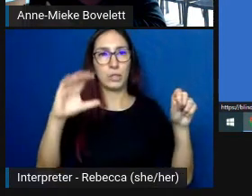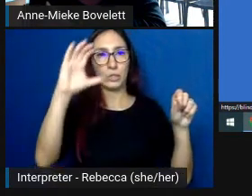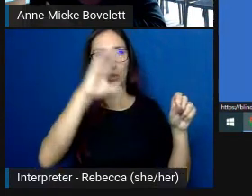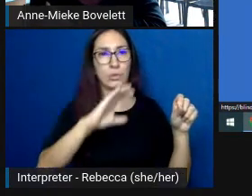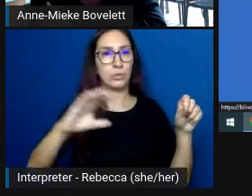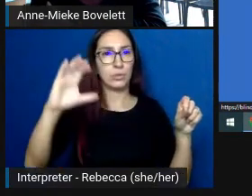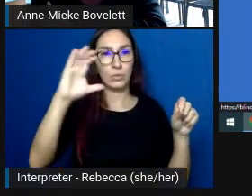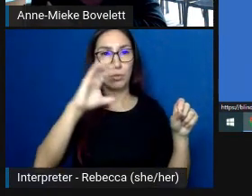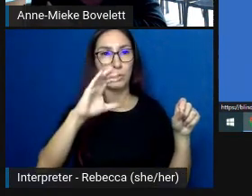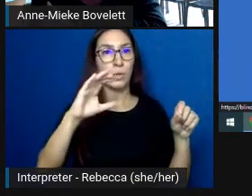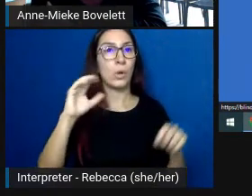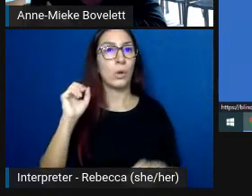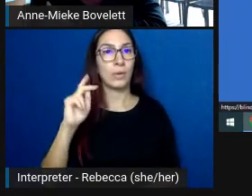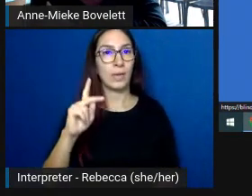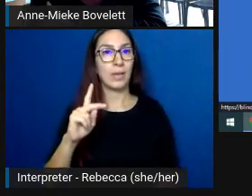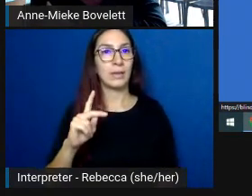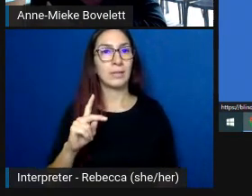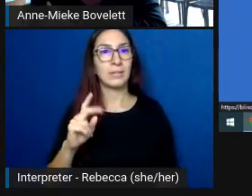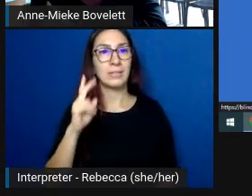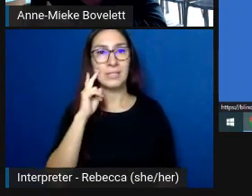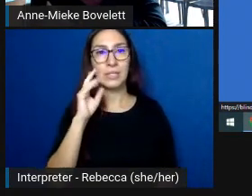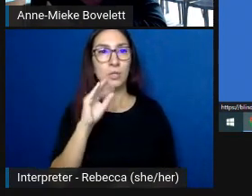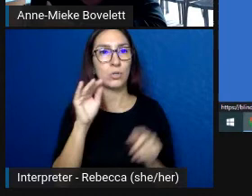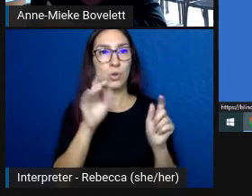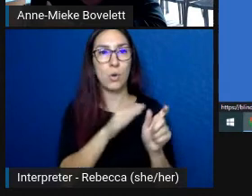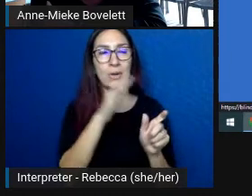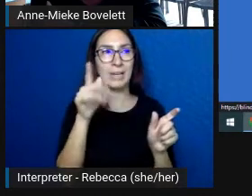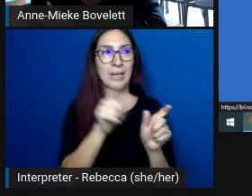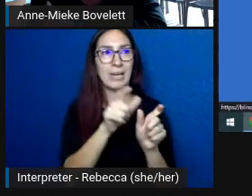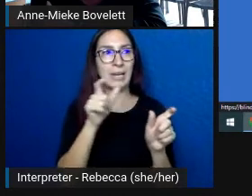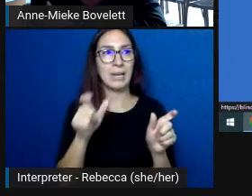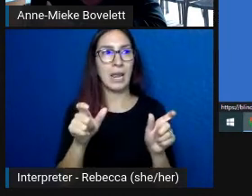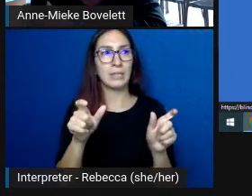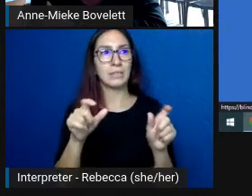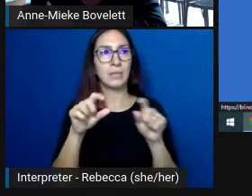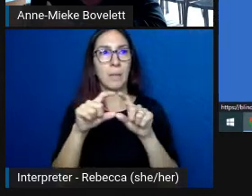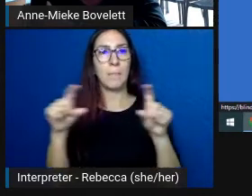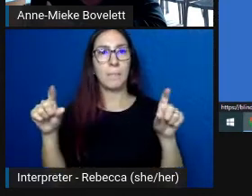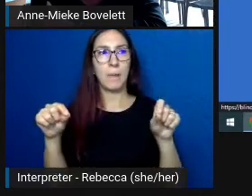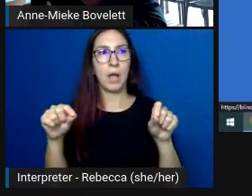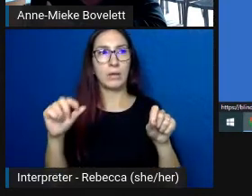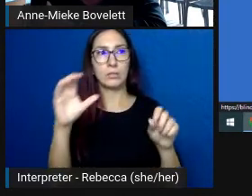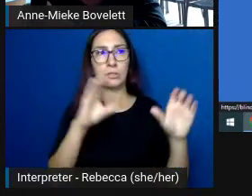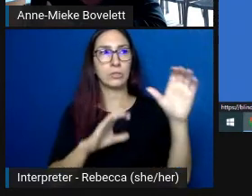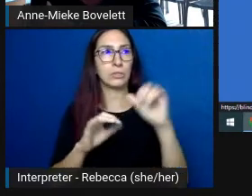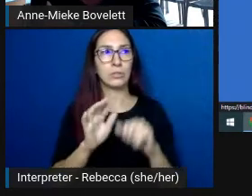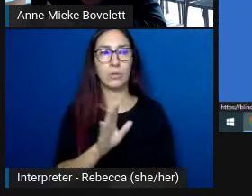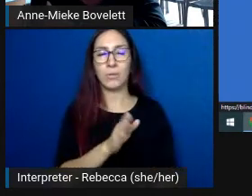See, no next combo box. [screen reader] E, search edit, no next edit field.